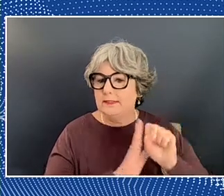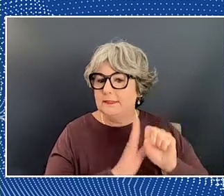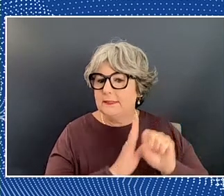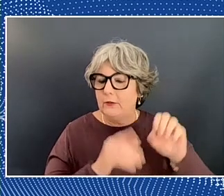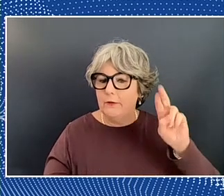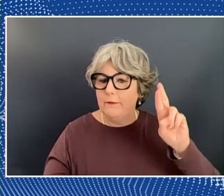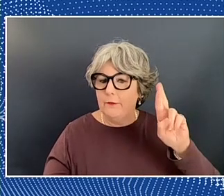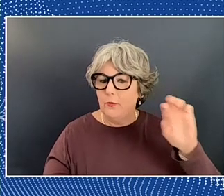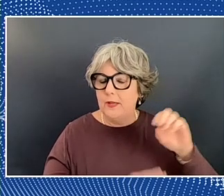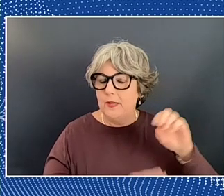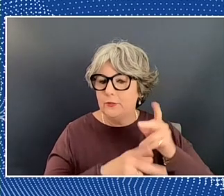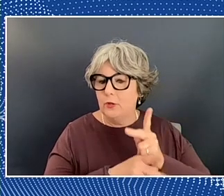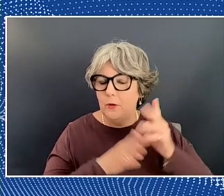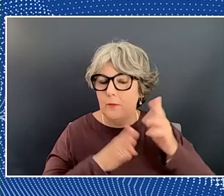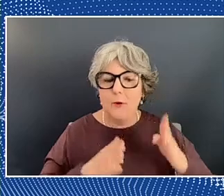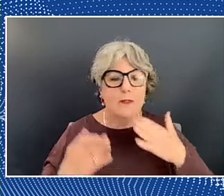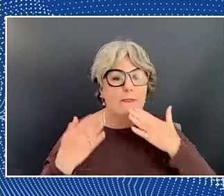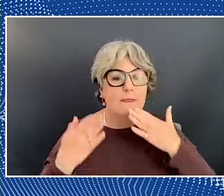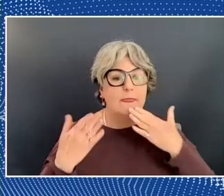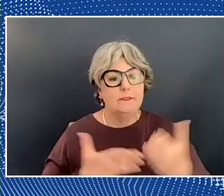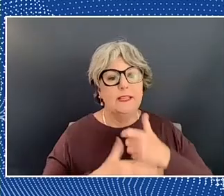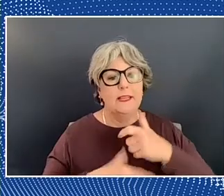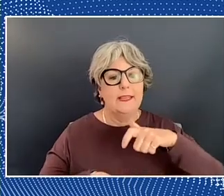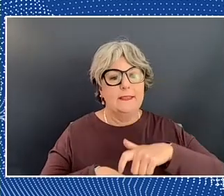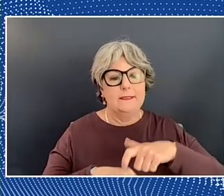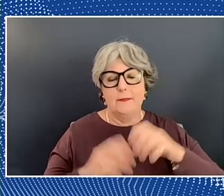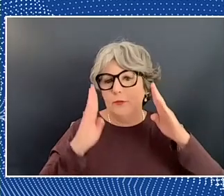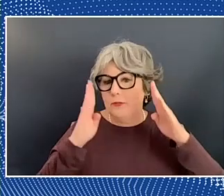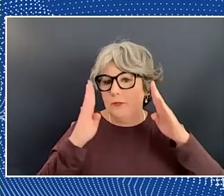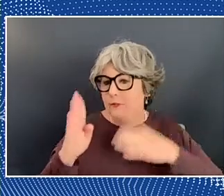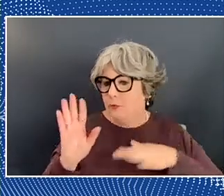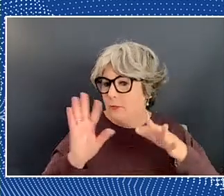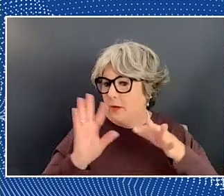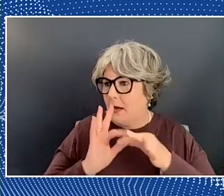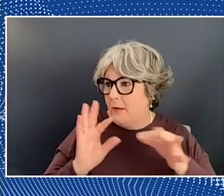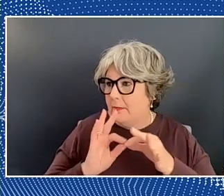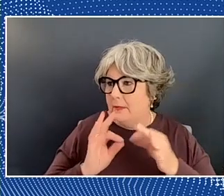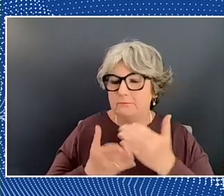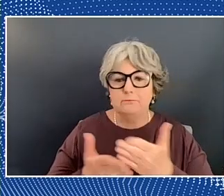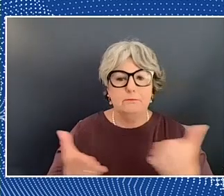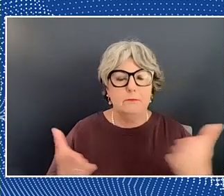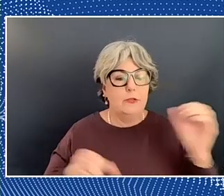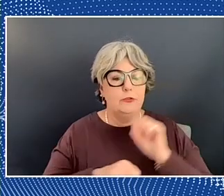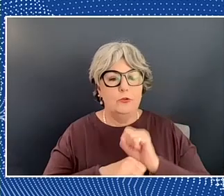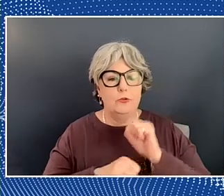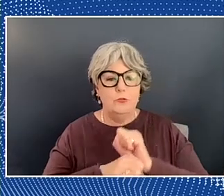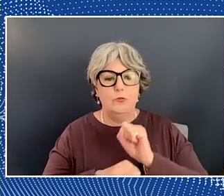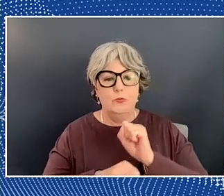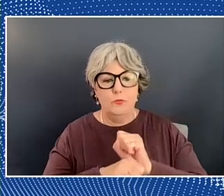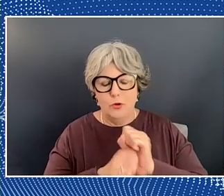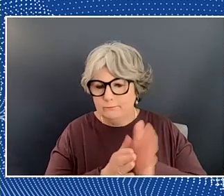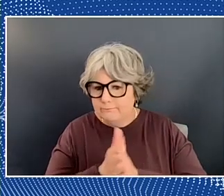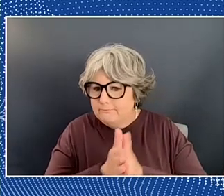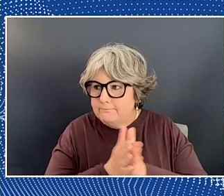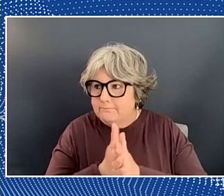Thank you for taking this time to listen to my comments as you all work to- work diligently to establish a rule related